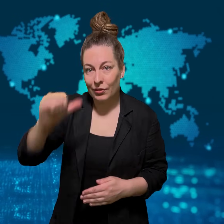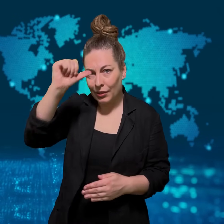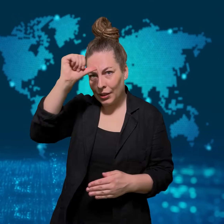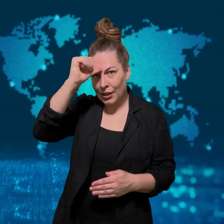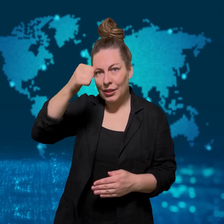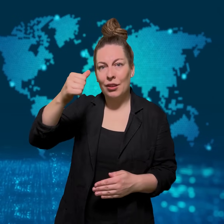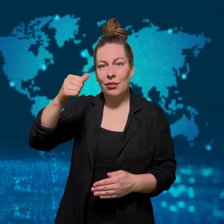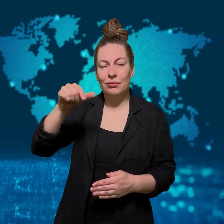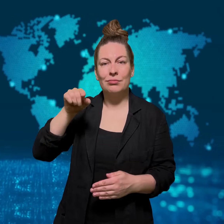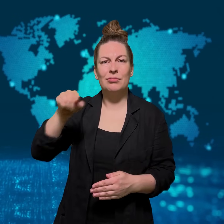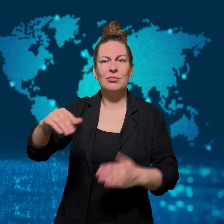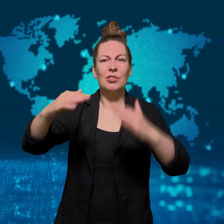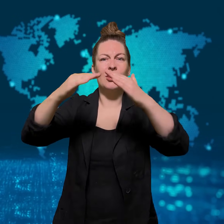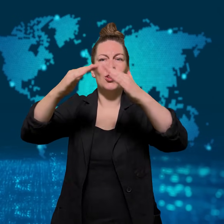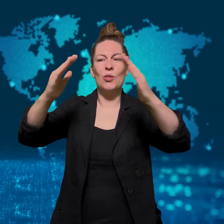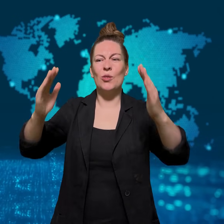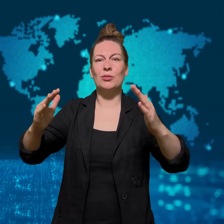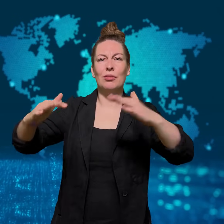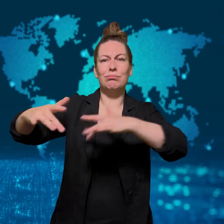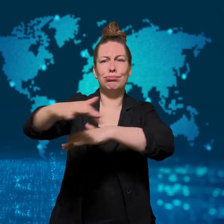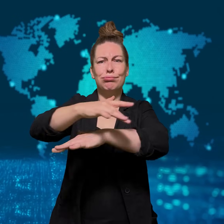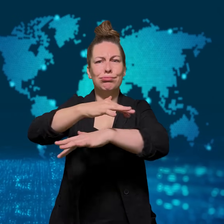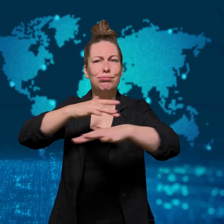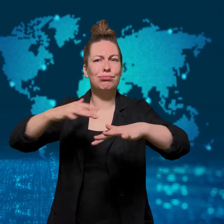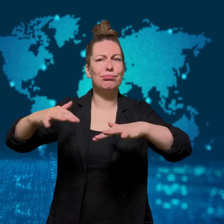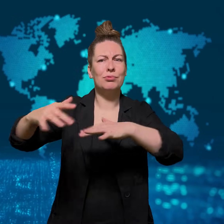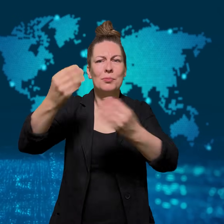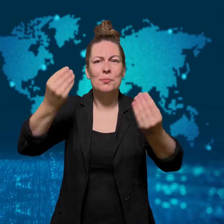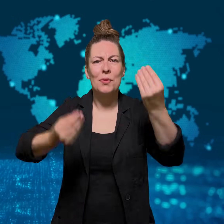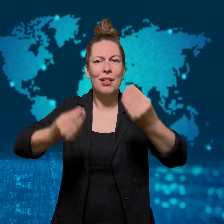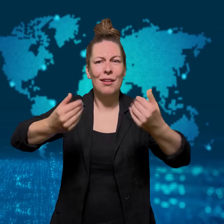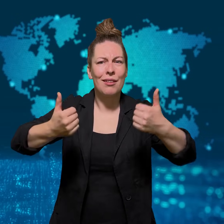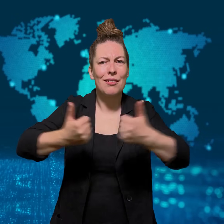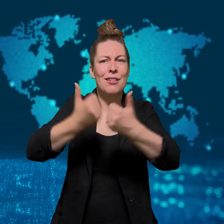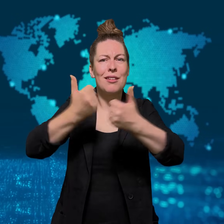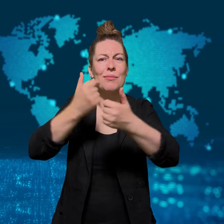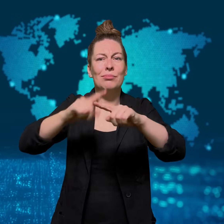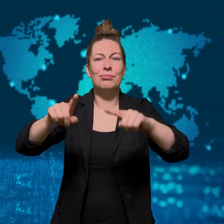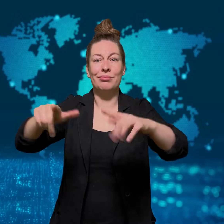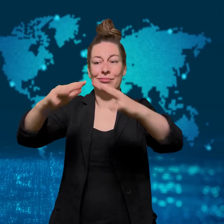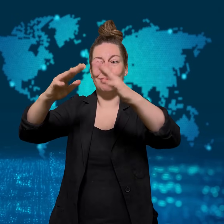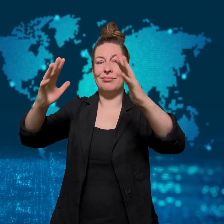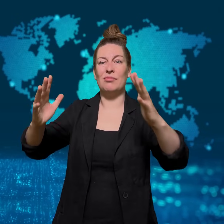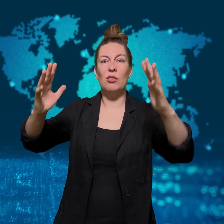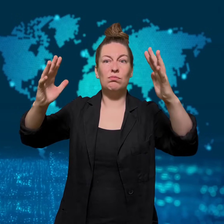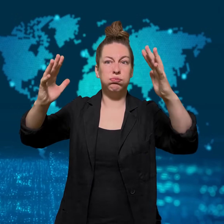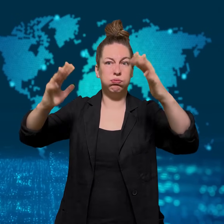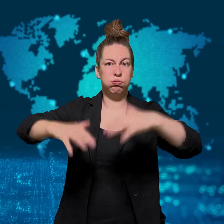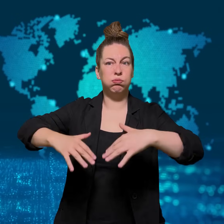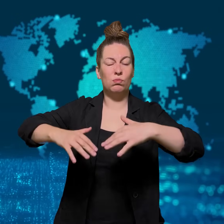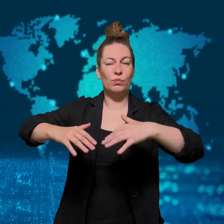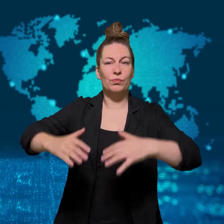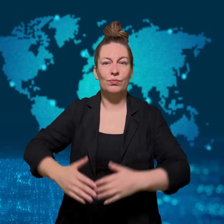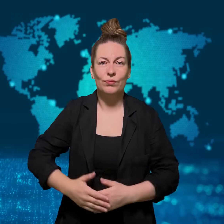Fire at an arcade